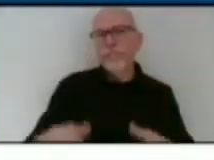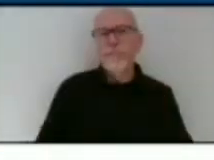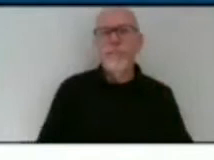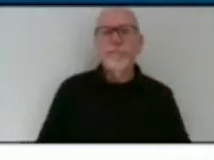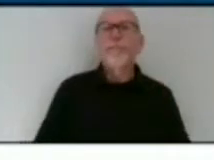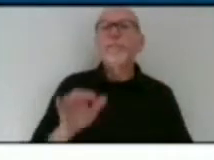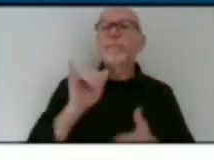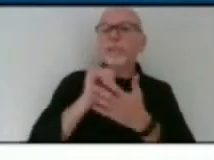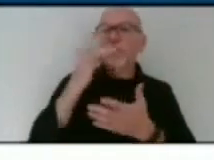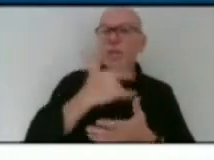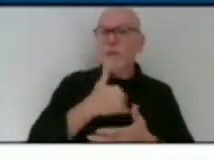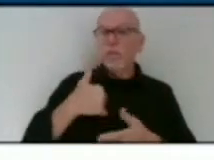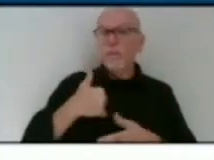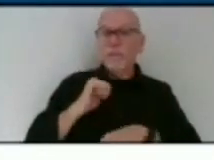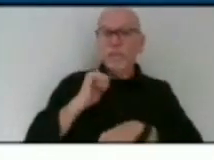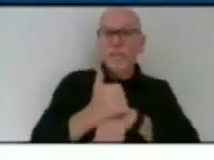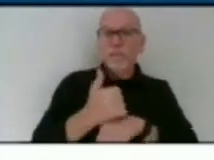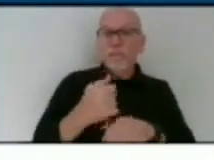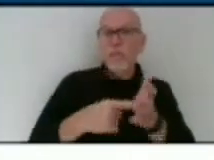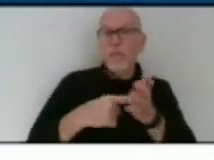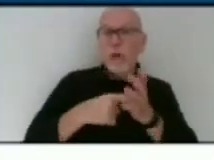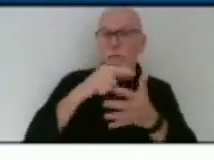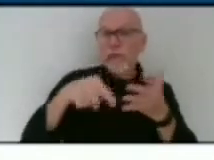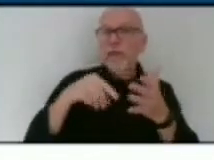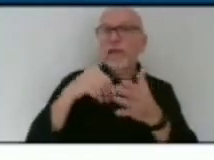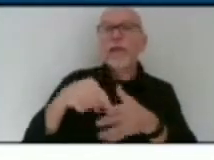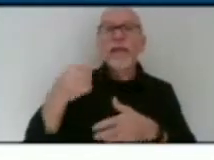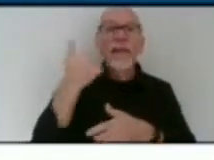implementing the following requirements and counties that Aaron, orange or red